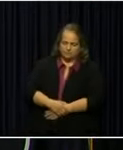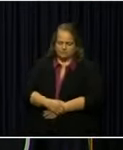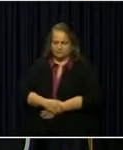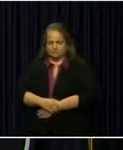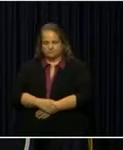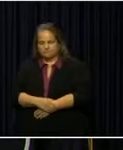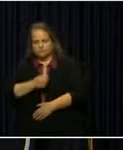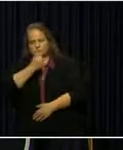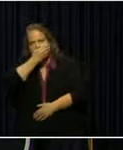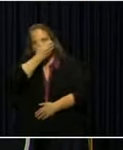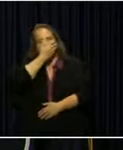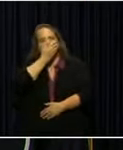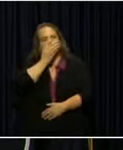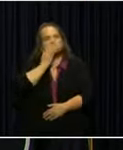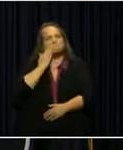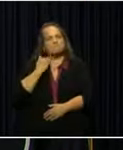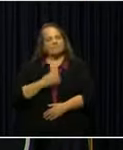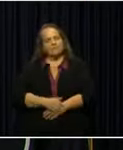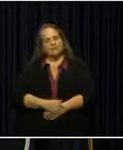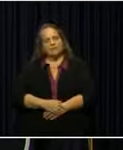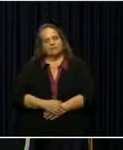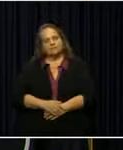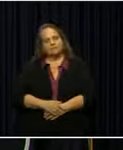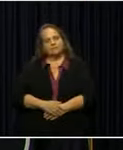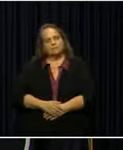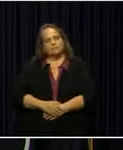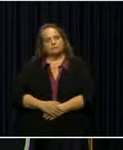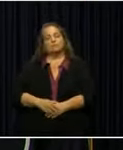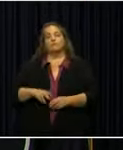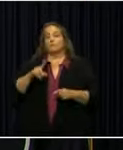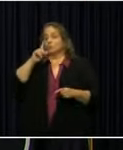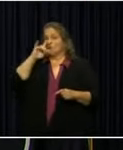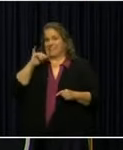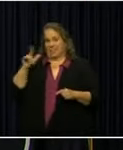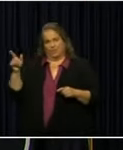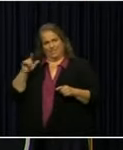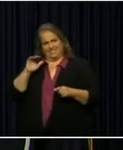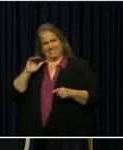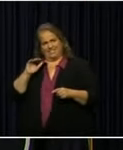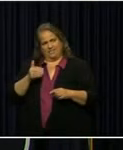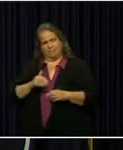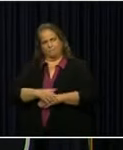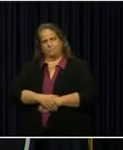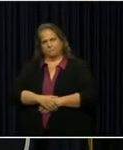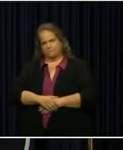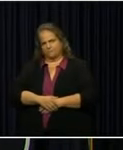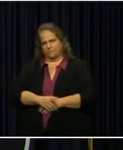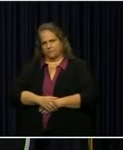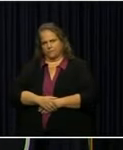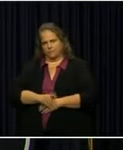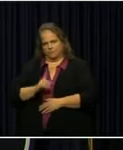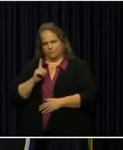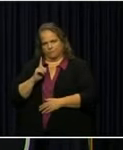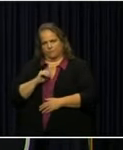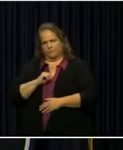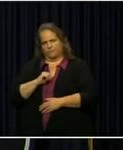FROM THIS POINT ON. HOW LONG DOES THE PPE WE HAVE LAST? I'M WORKING WITH THE HEALTH